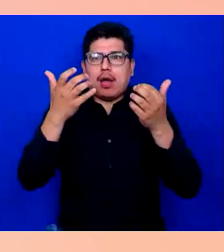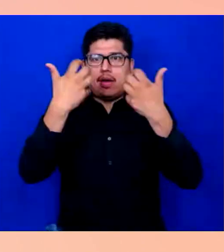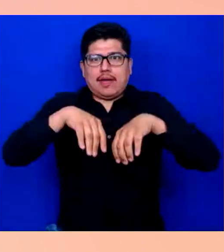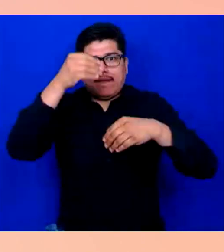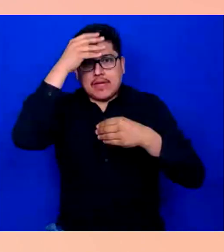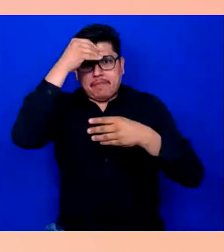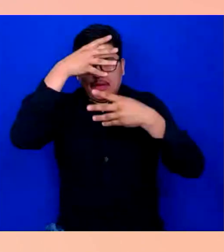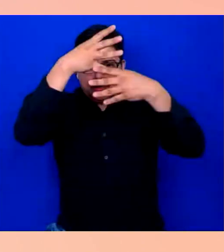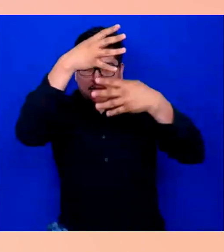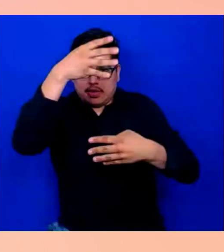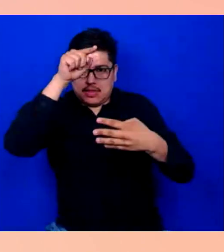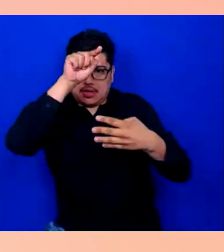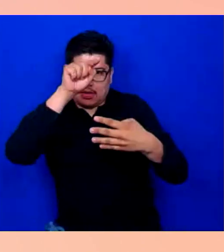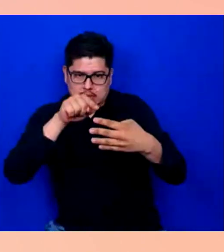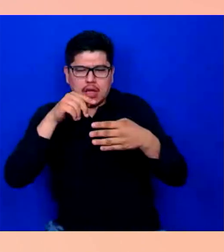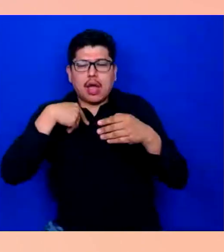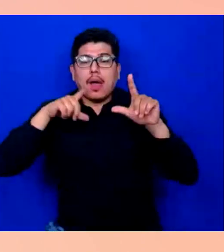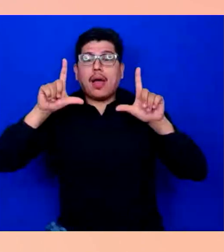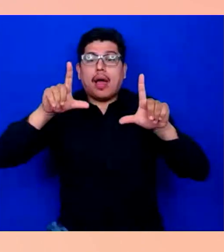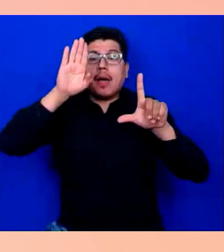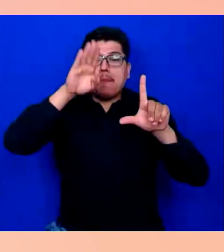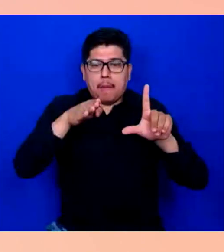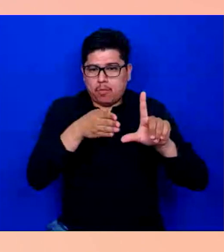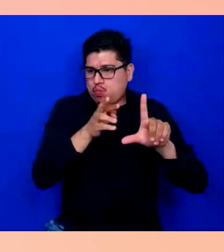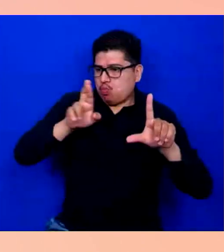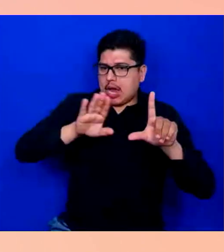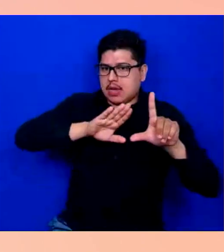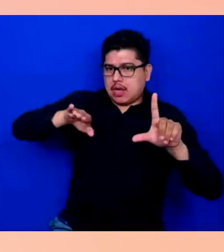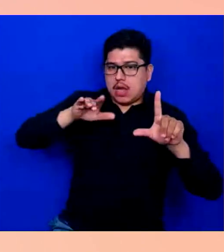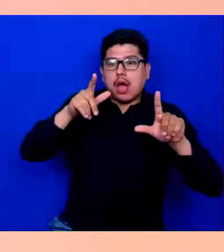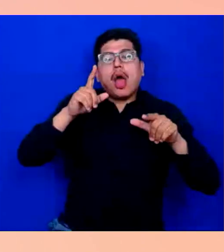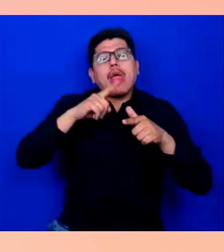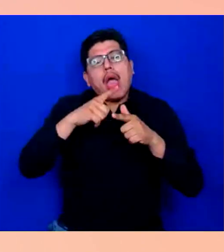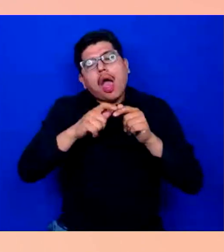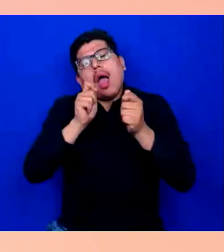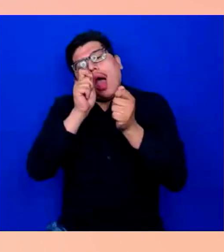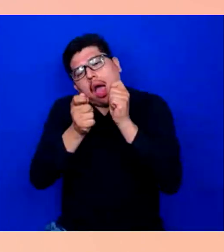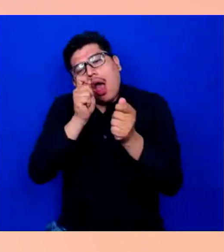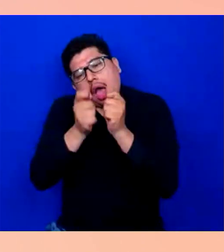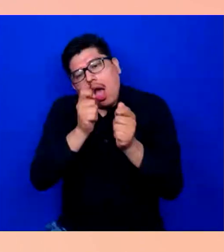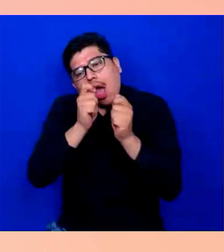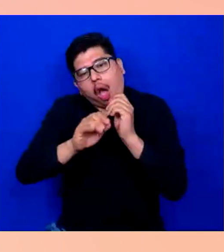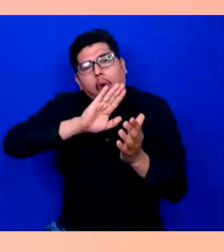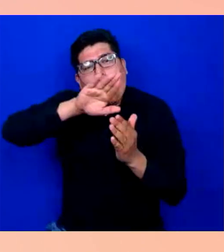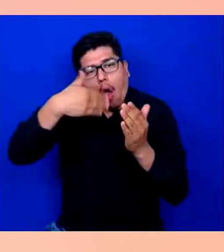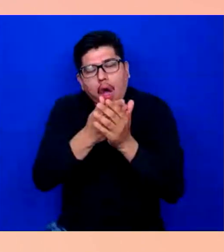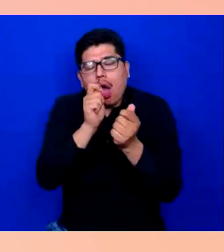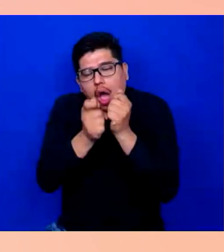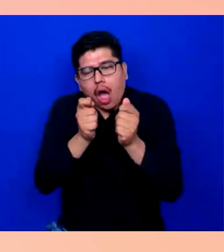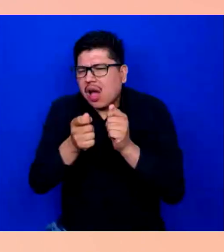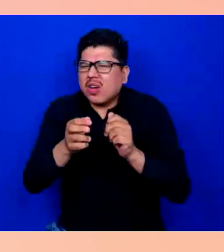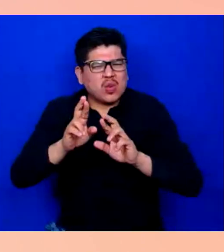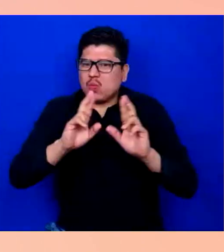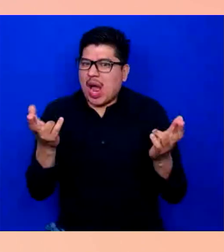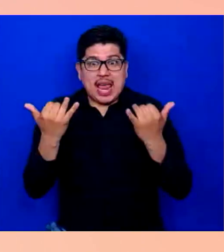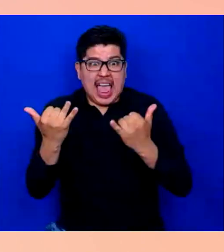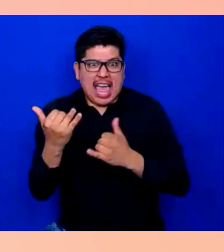"paste" while I try to rename all the parameters, is what I used to do, watch this. I paste the code in and IntelliCode